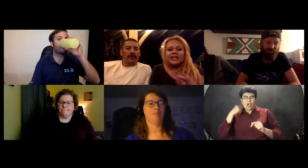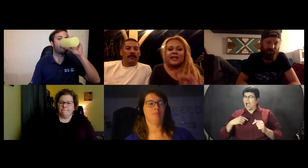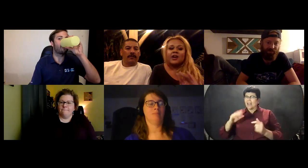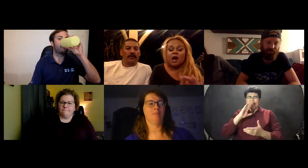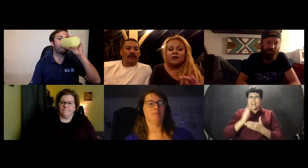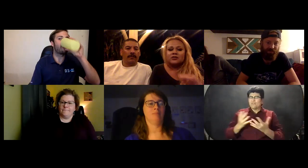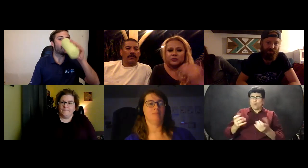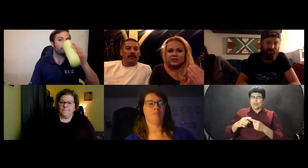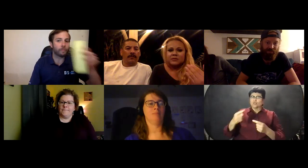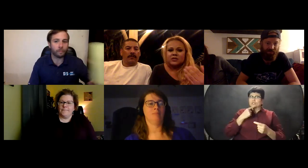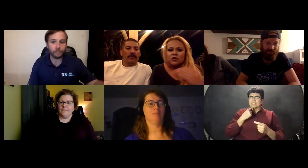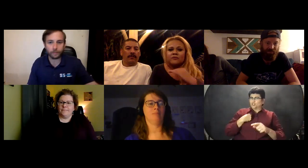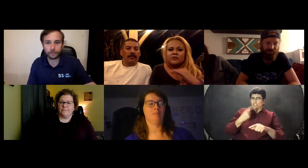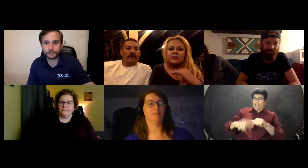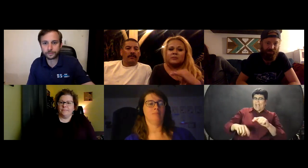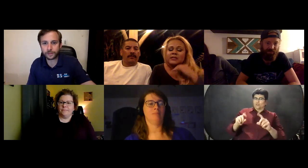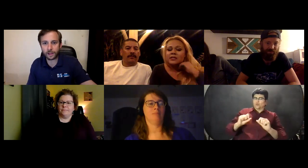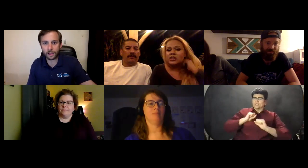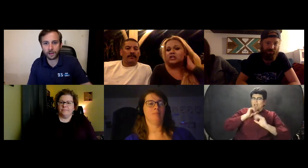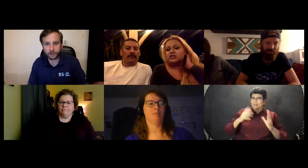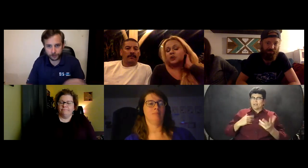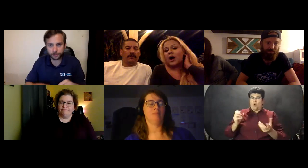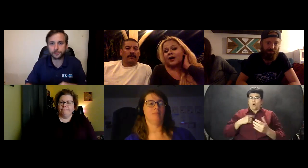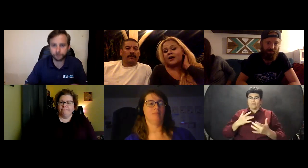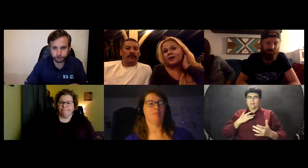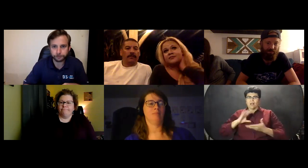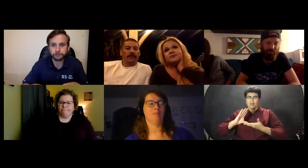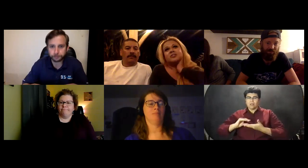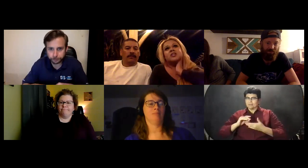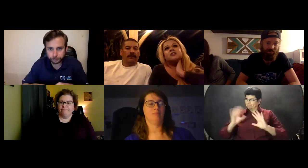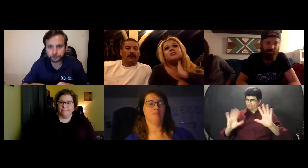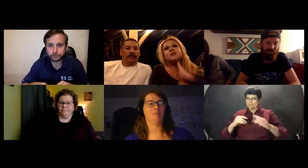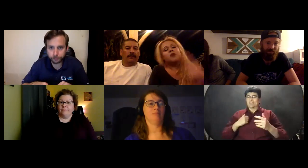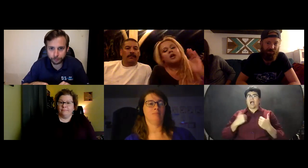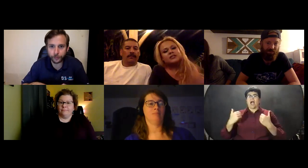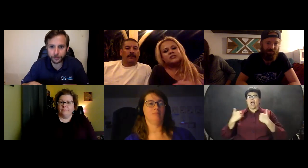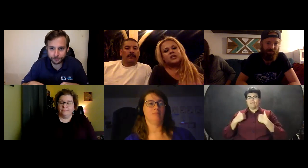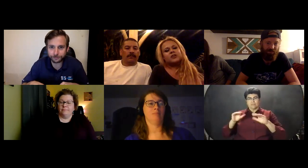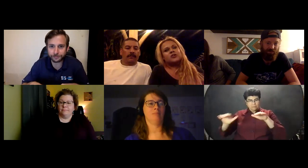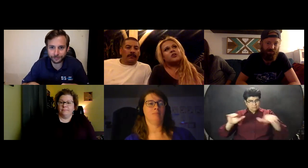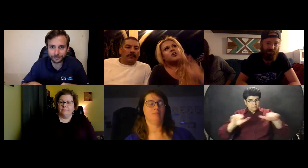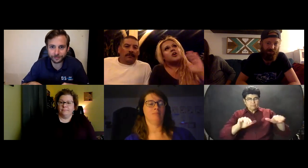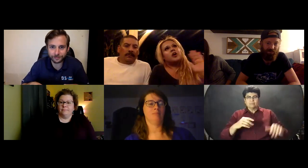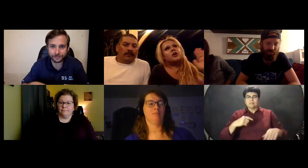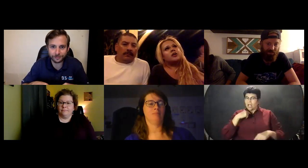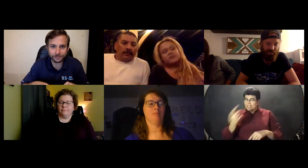cannot do something or feel limited so i have